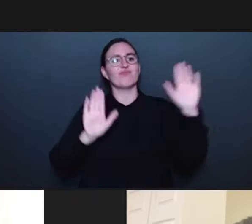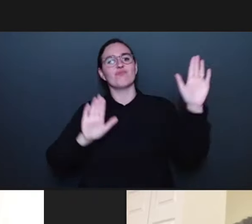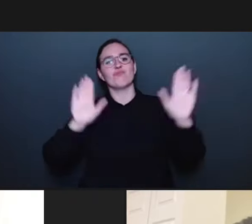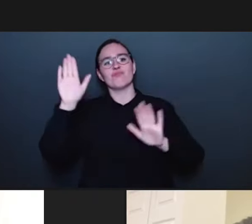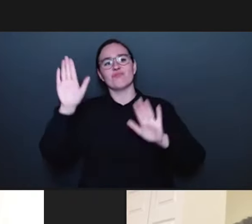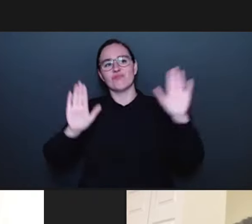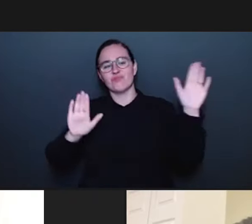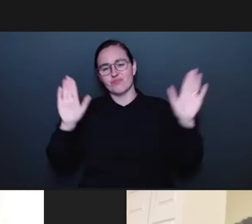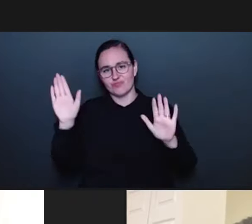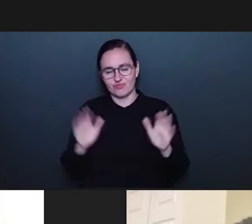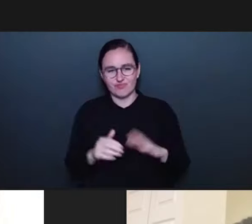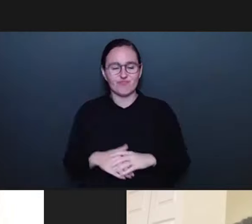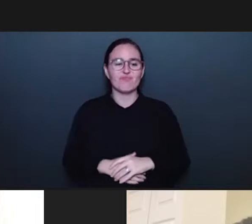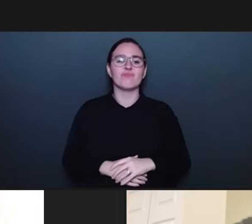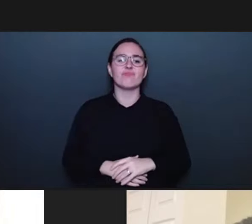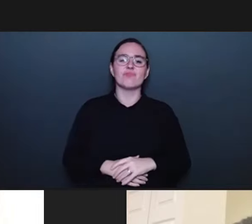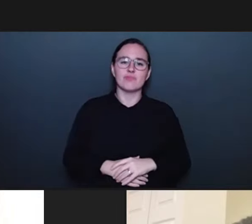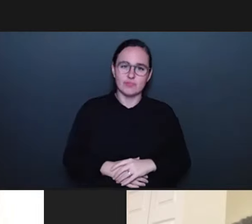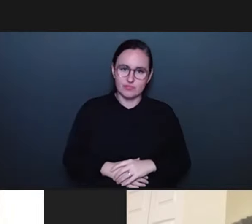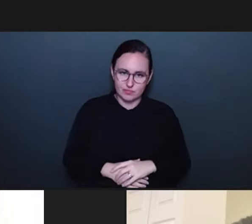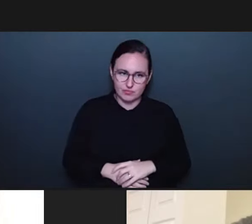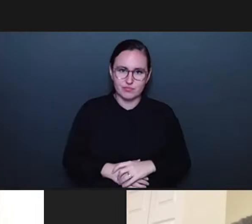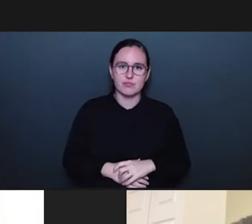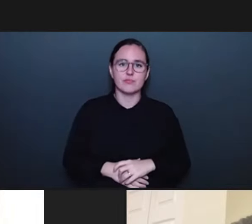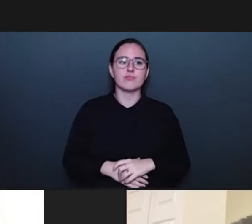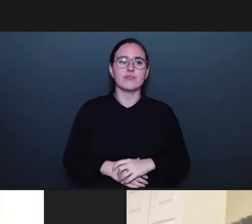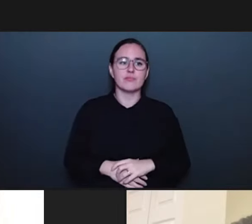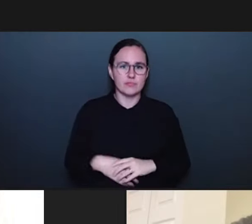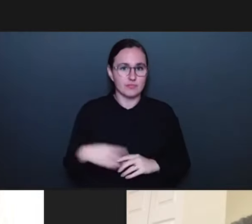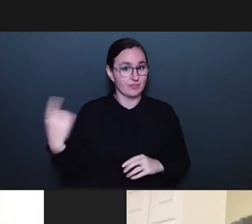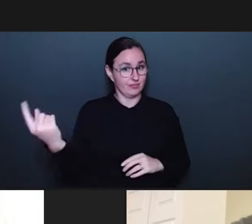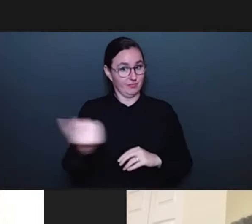responsibility and of course I'm not going to dwell into all of the climate shocks. By now,